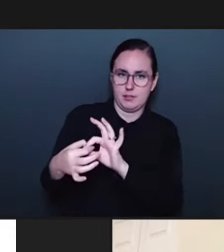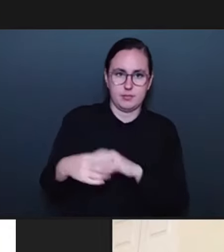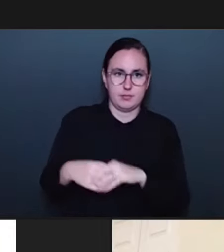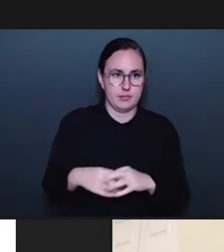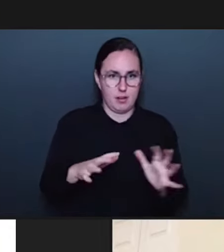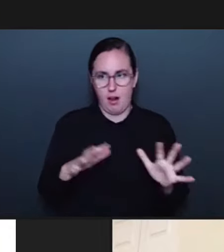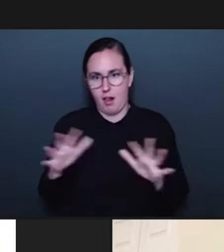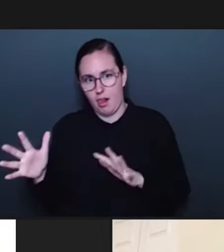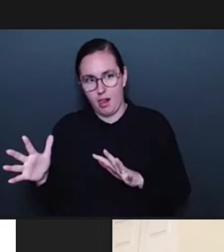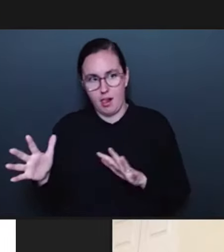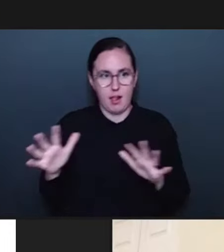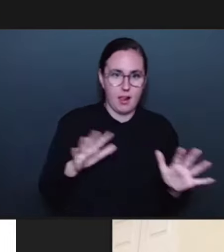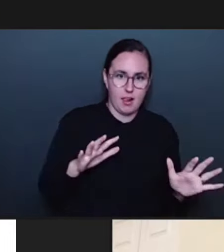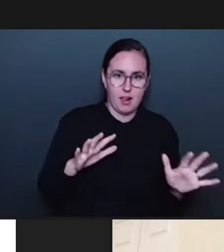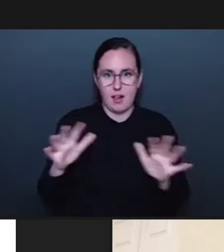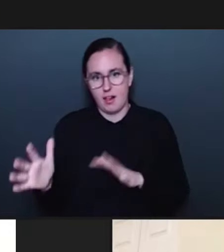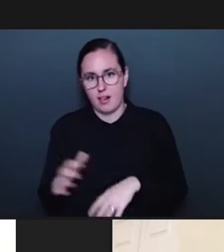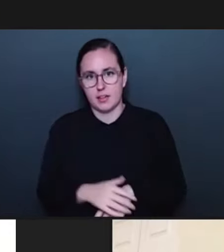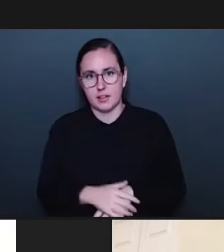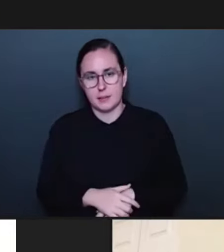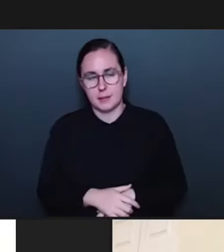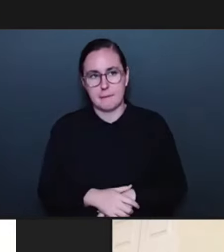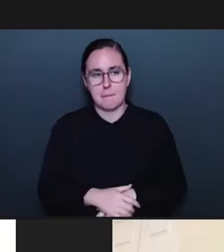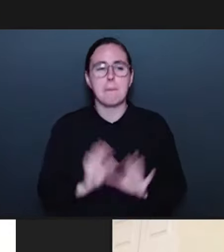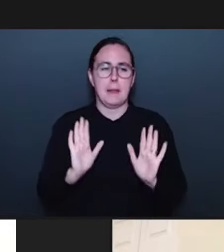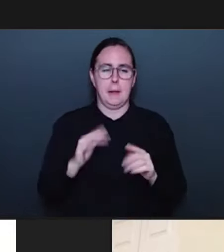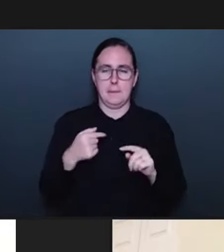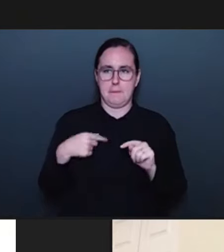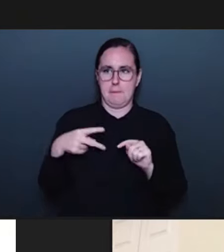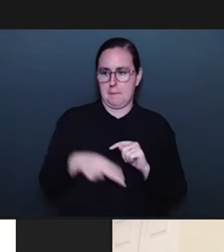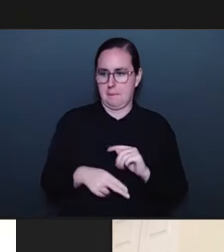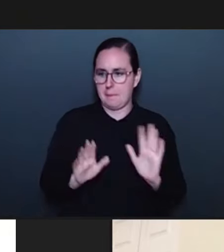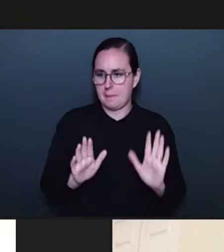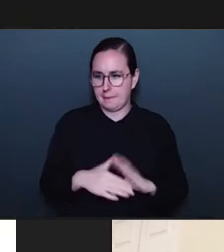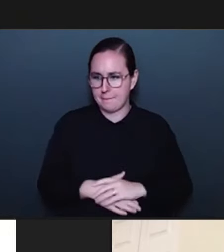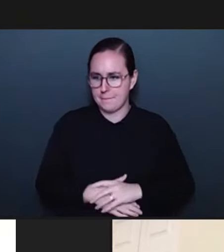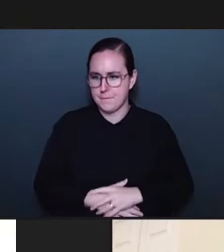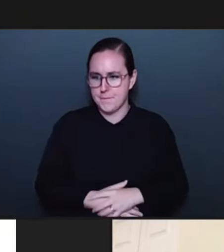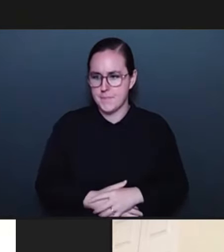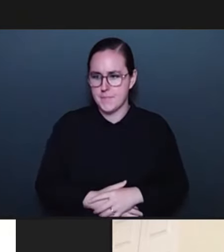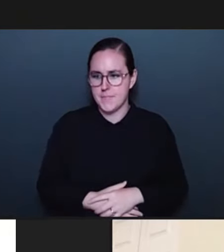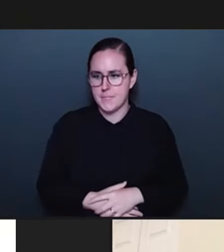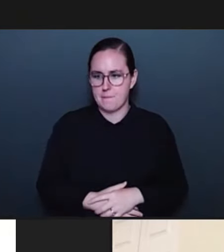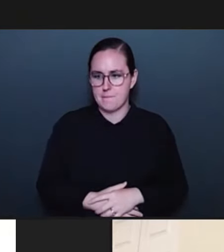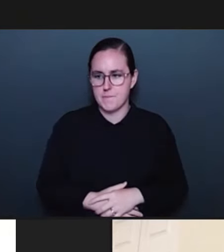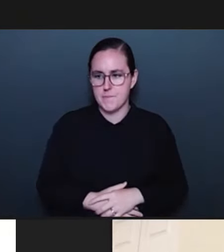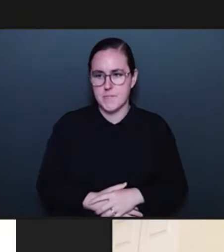[Srujani Shrawne] Thank you, Louise. Over to you, Jevanic. [Jevanic Henry] Yes, thanks. Answering your question,